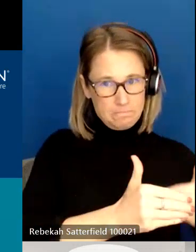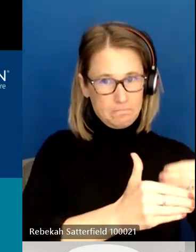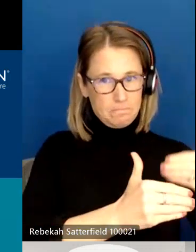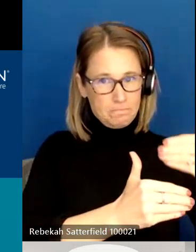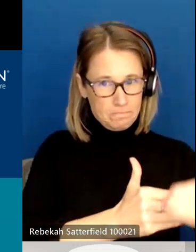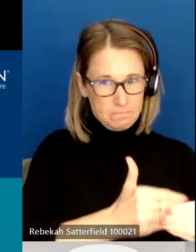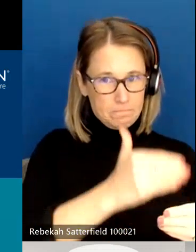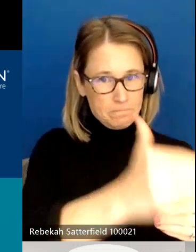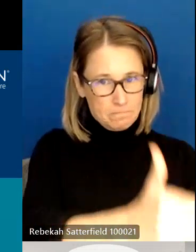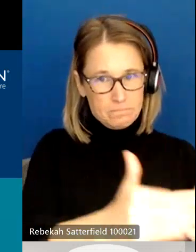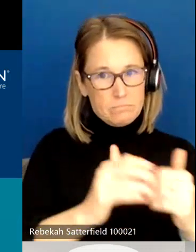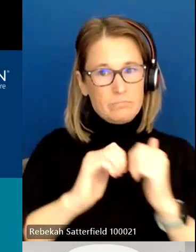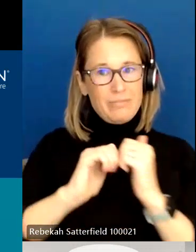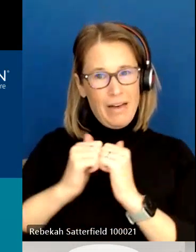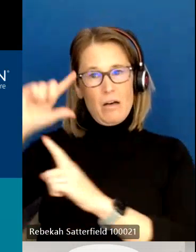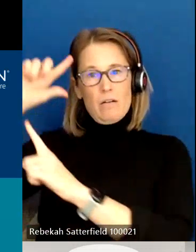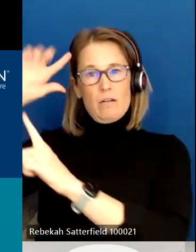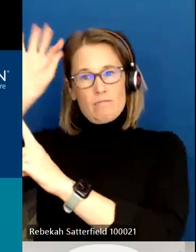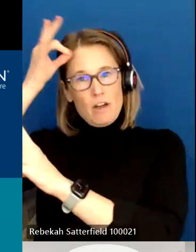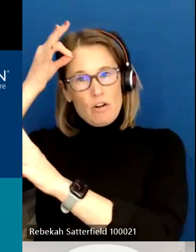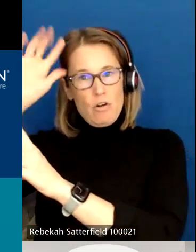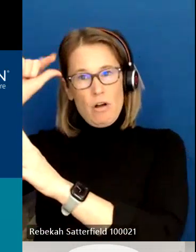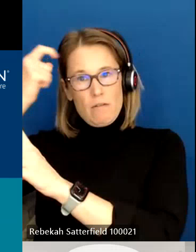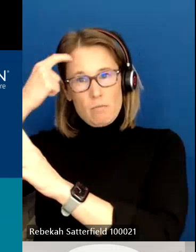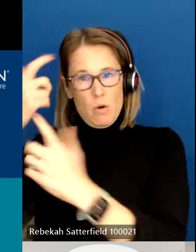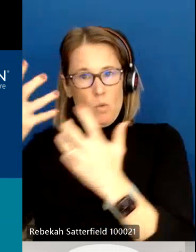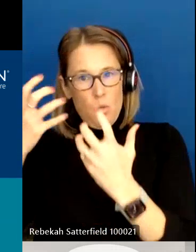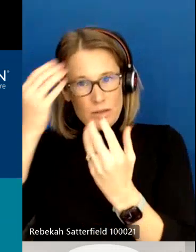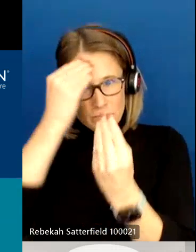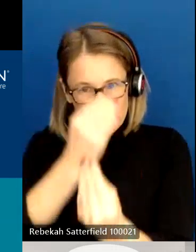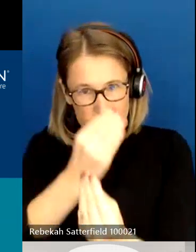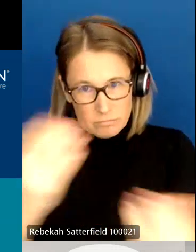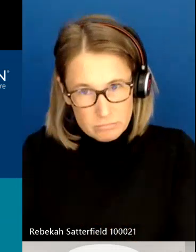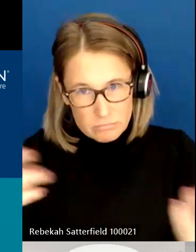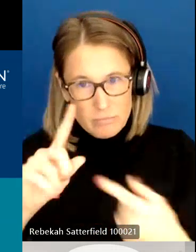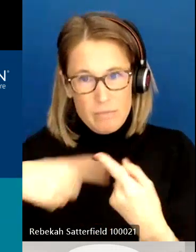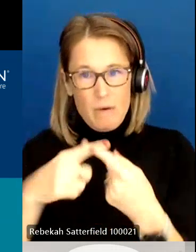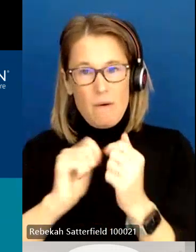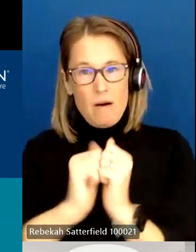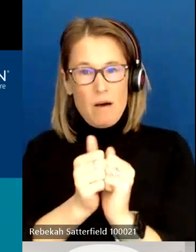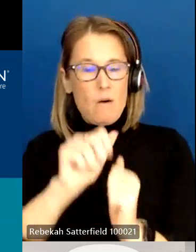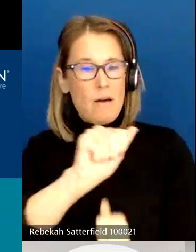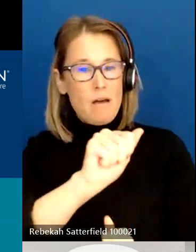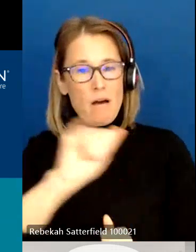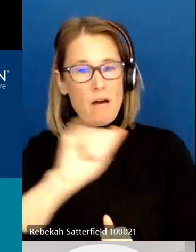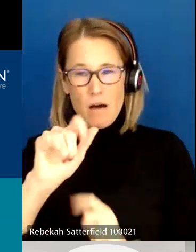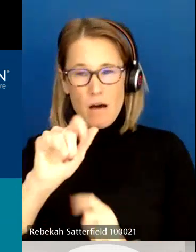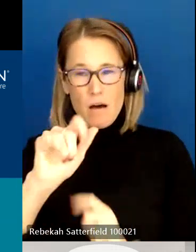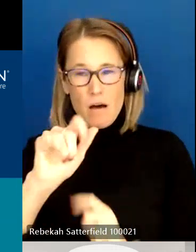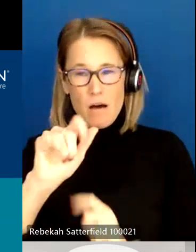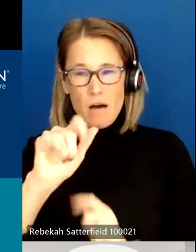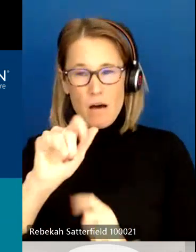government is trying to require disclosure Ure of how AI tools can um uh exacerbate Health